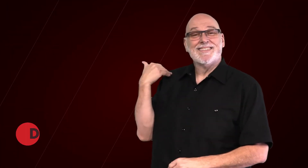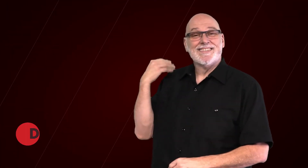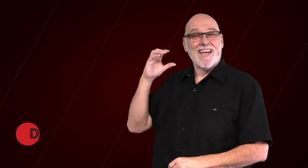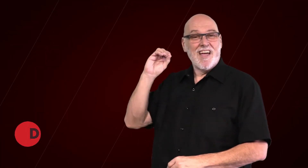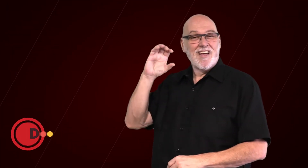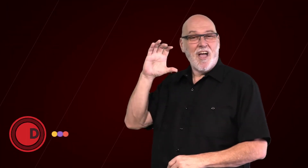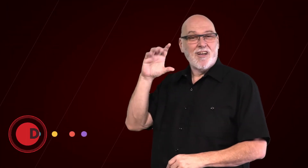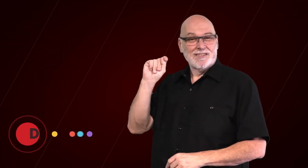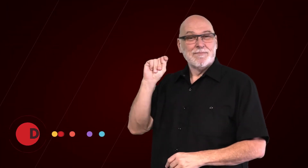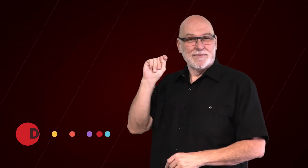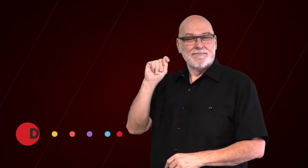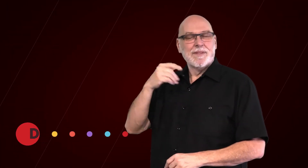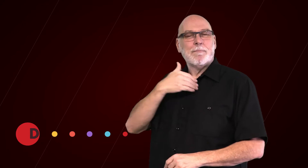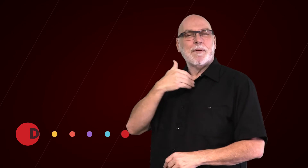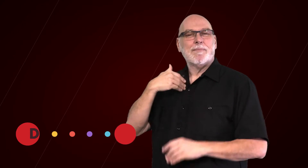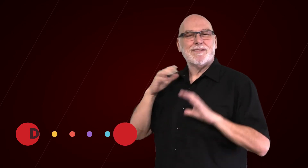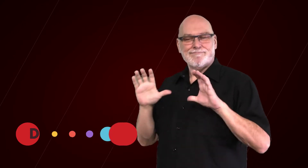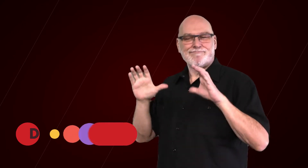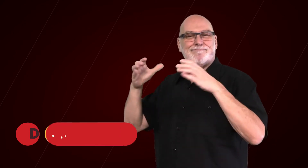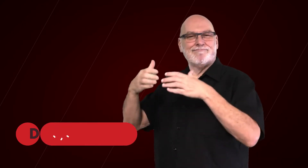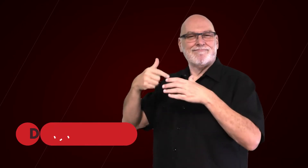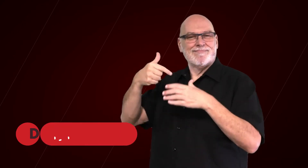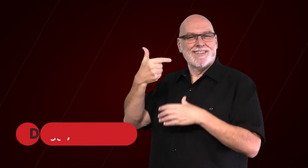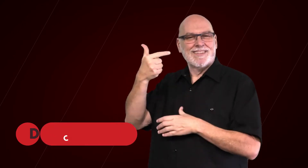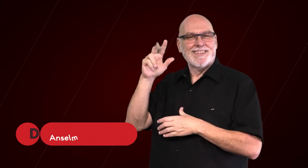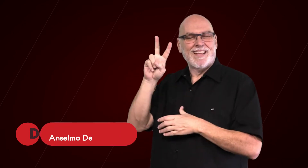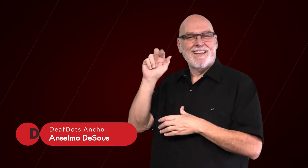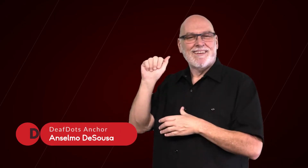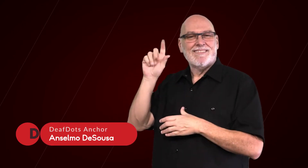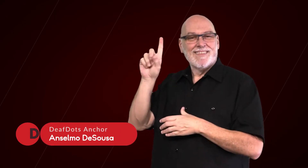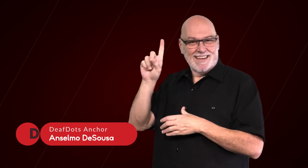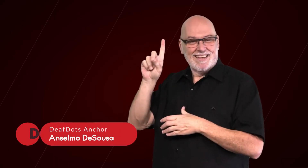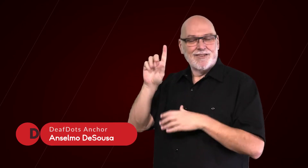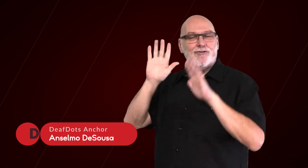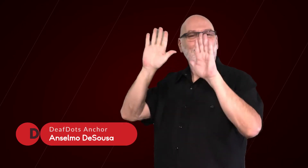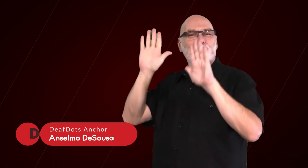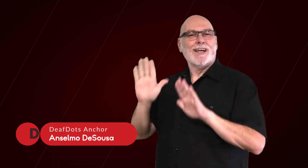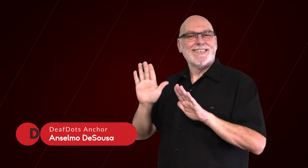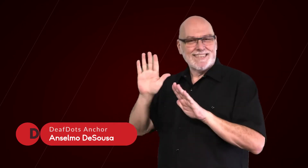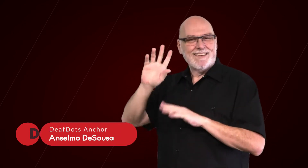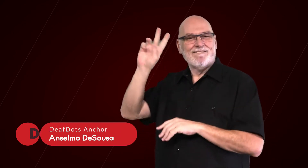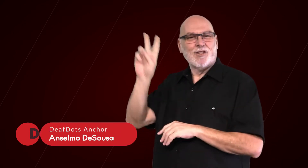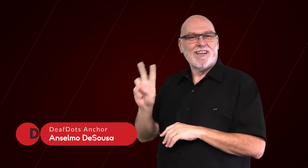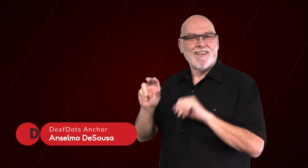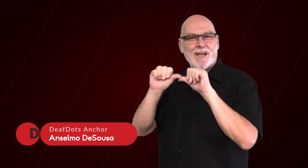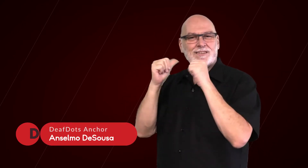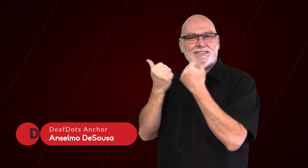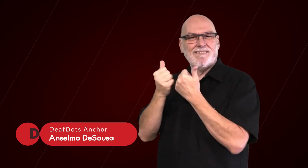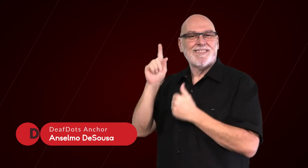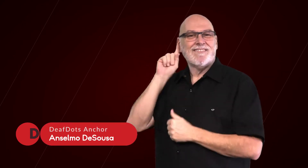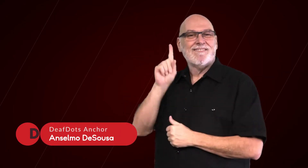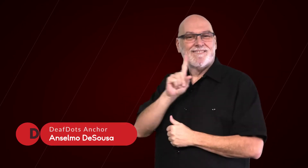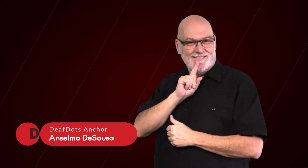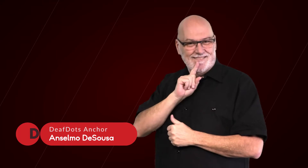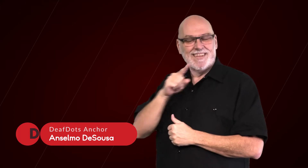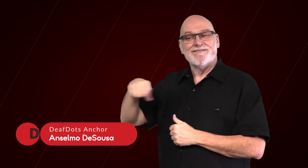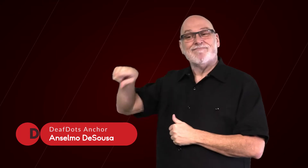[Anselmo]: In October, members of Greater Vancouver Association of the Deaf (GVAD)